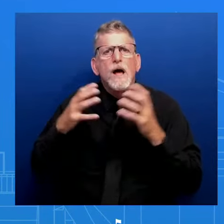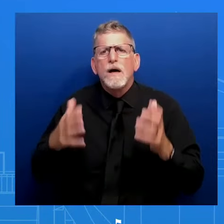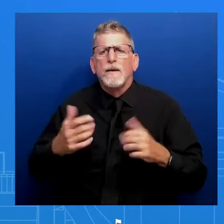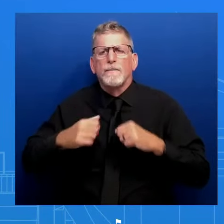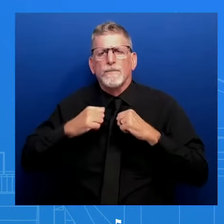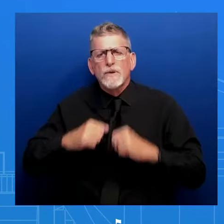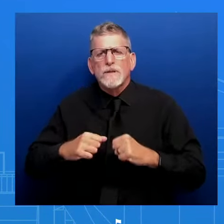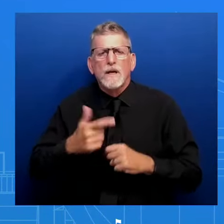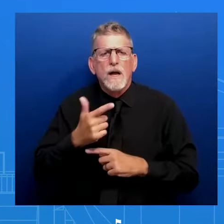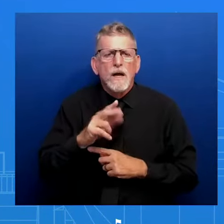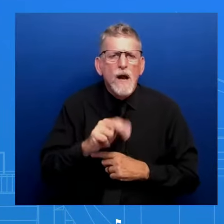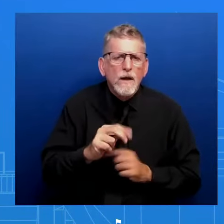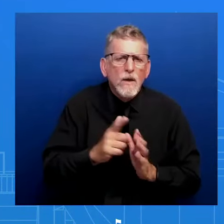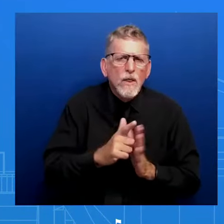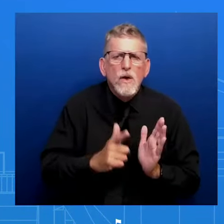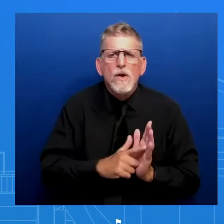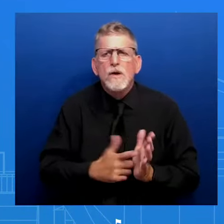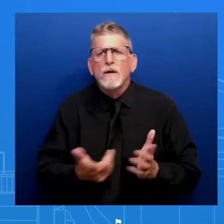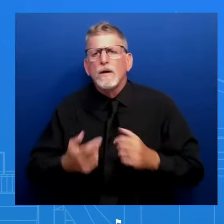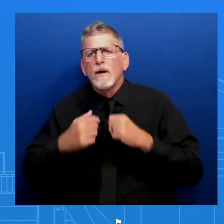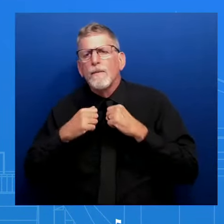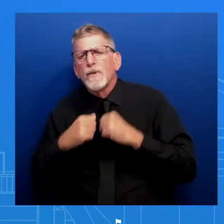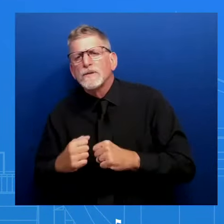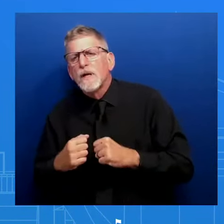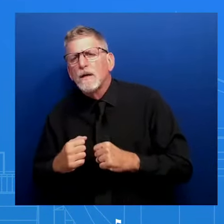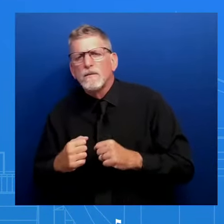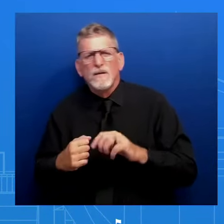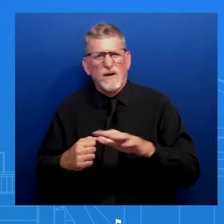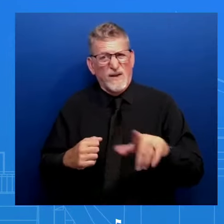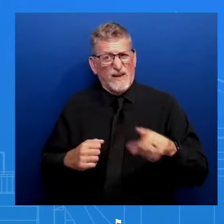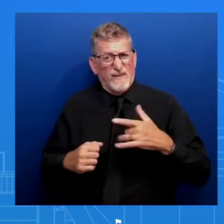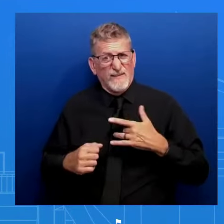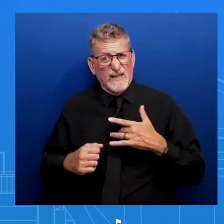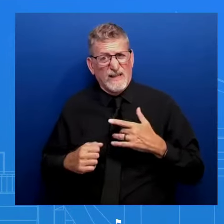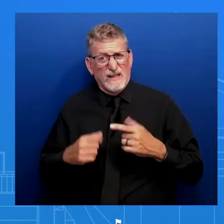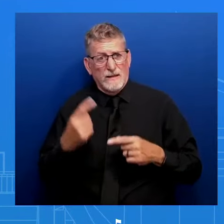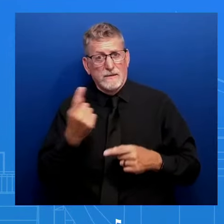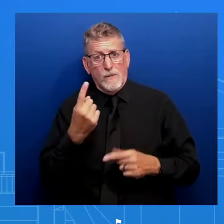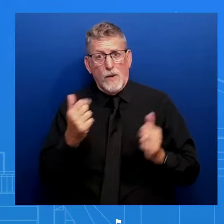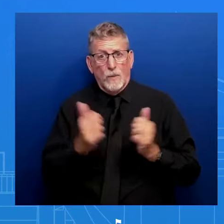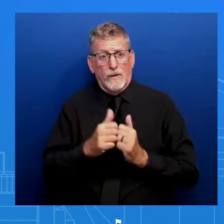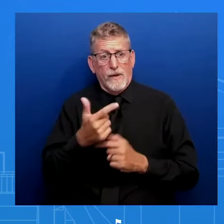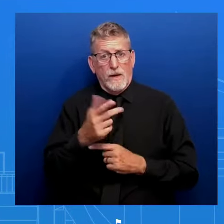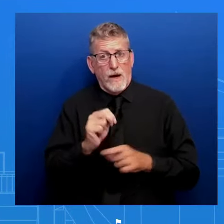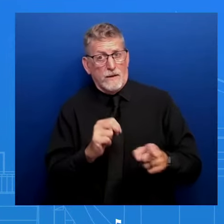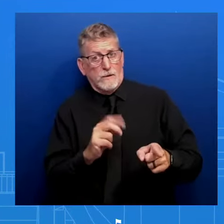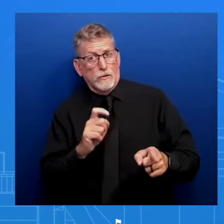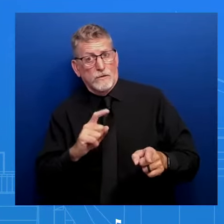to the fullest extent of the law? Ms. Jean-Pierre: So, here, I'm going to be -- I think I know where this question is going,